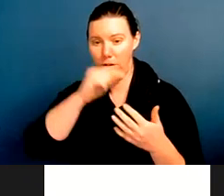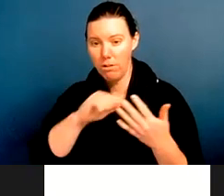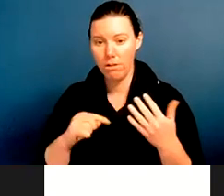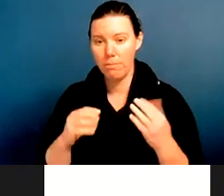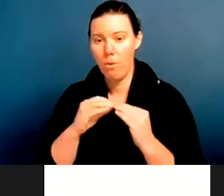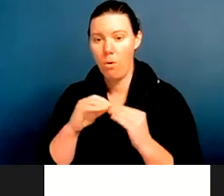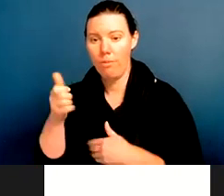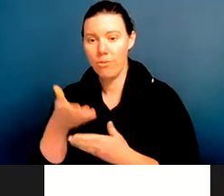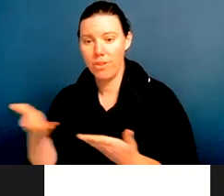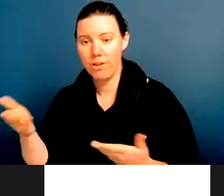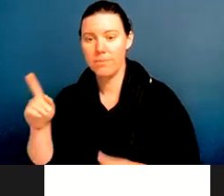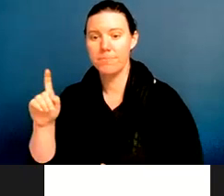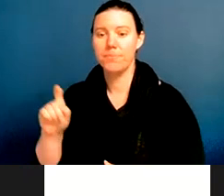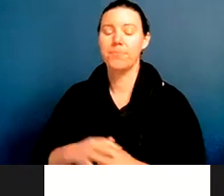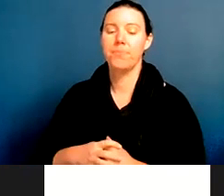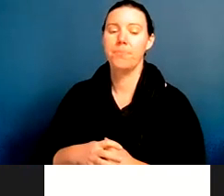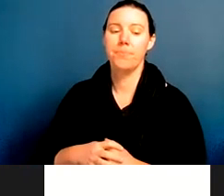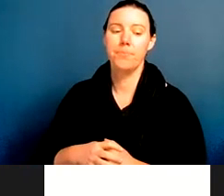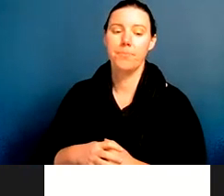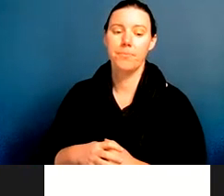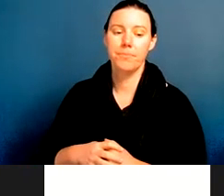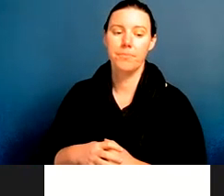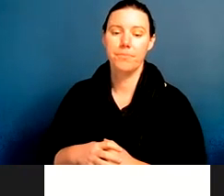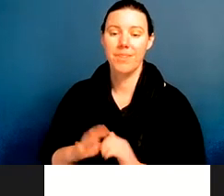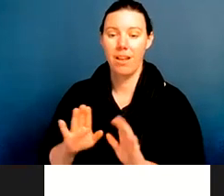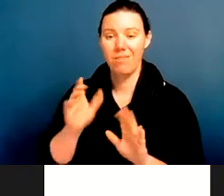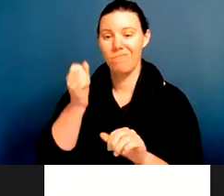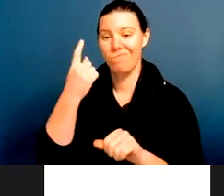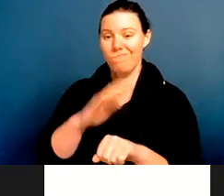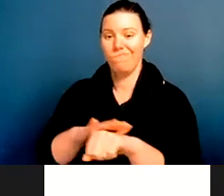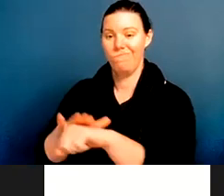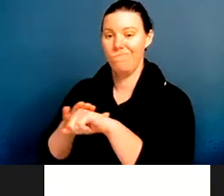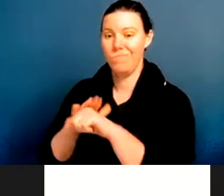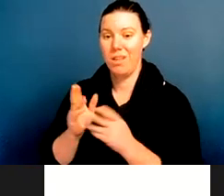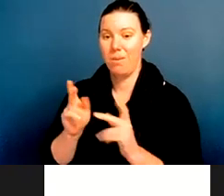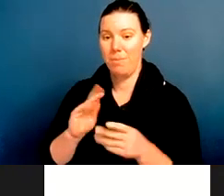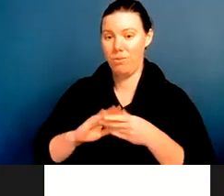some of the information shared may be troublesome or disturbing,. Please take care of yourself,